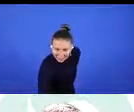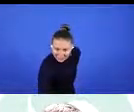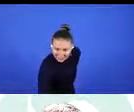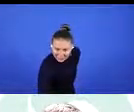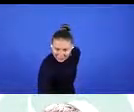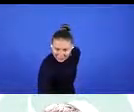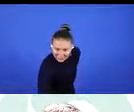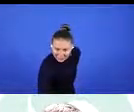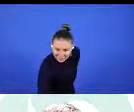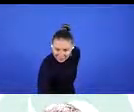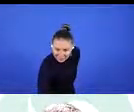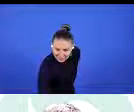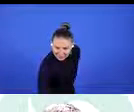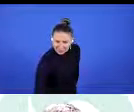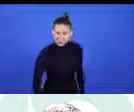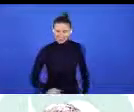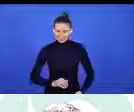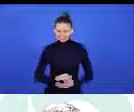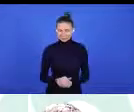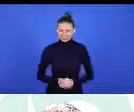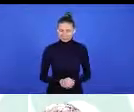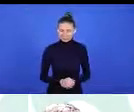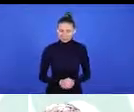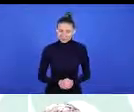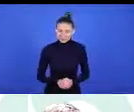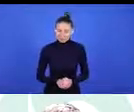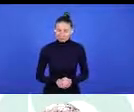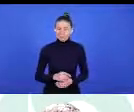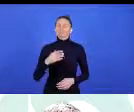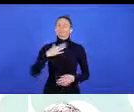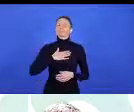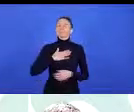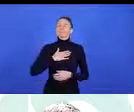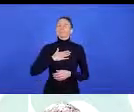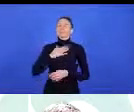first, after I got first cochlear